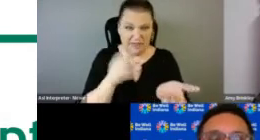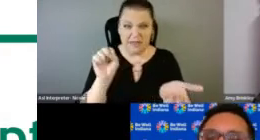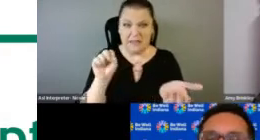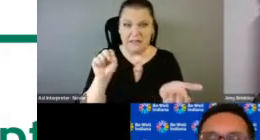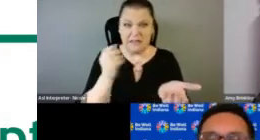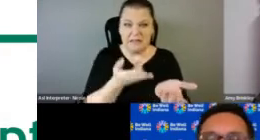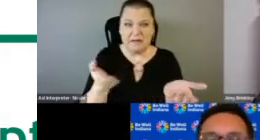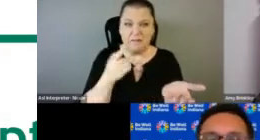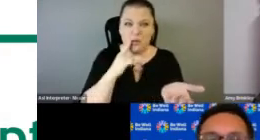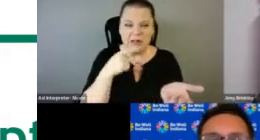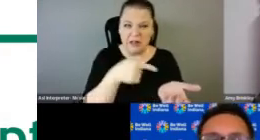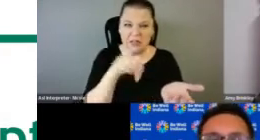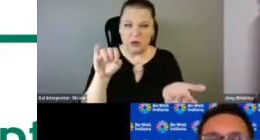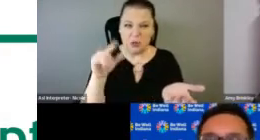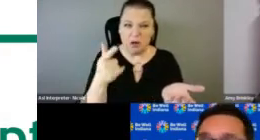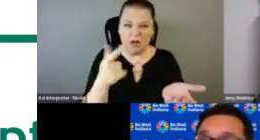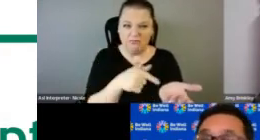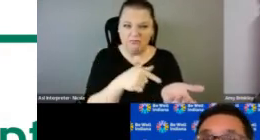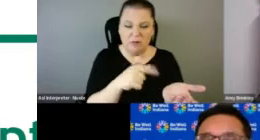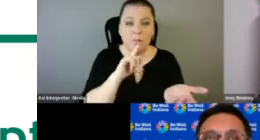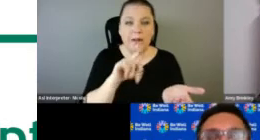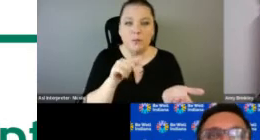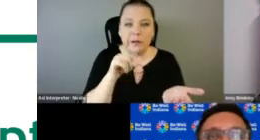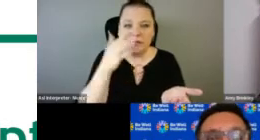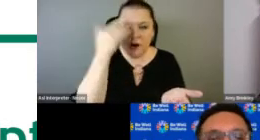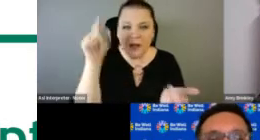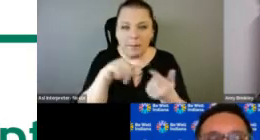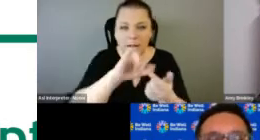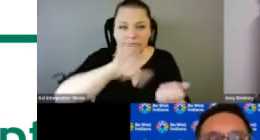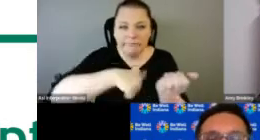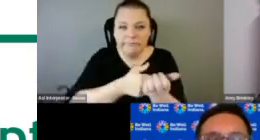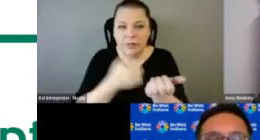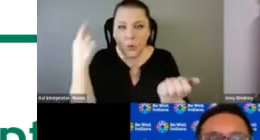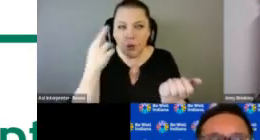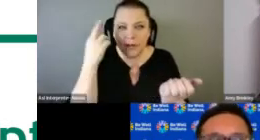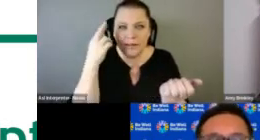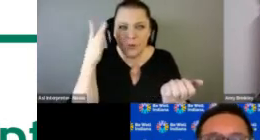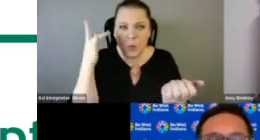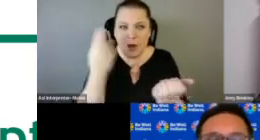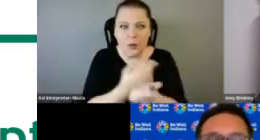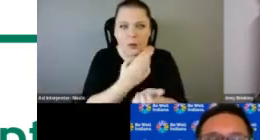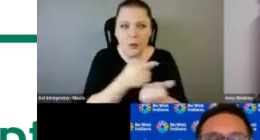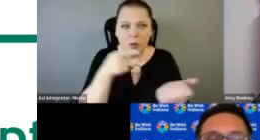And we forget about the reasons and I think that, you know, regardless of what those reasons are, it's a very person centered personal thing, I think we